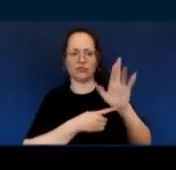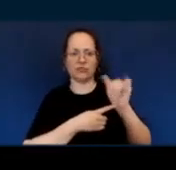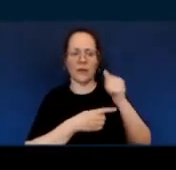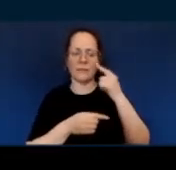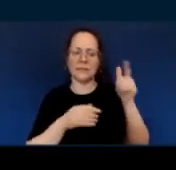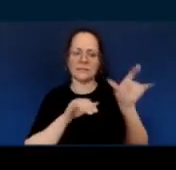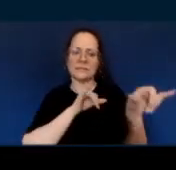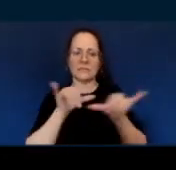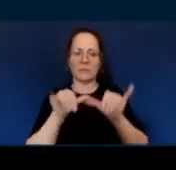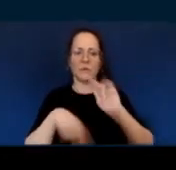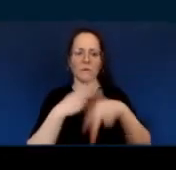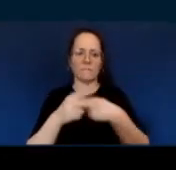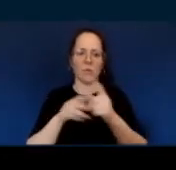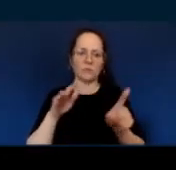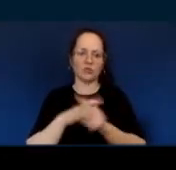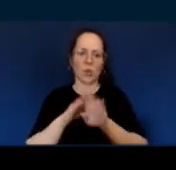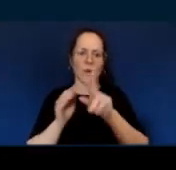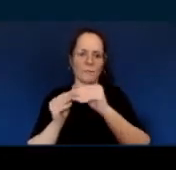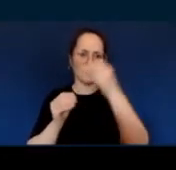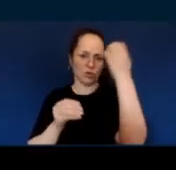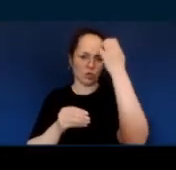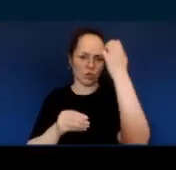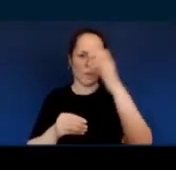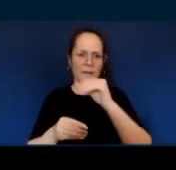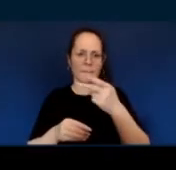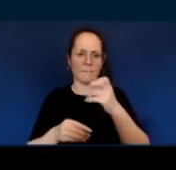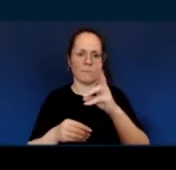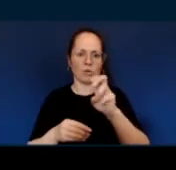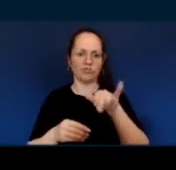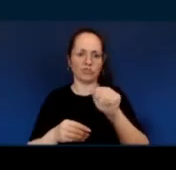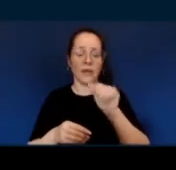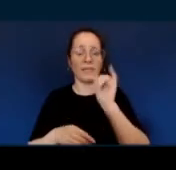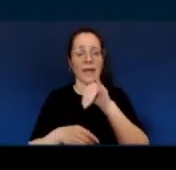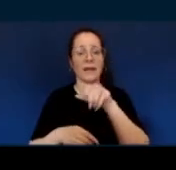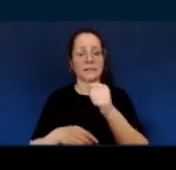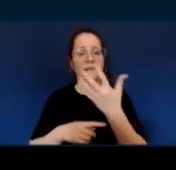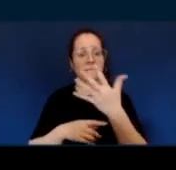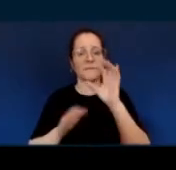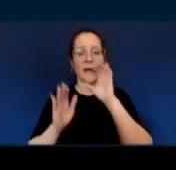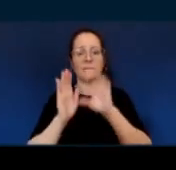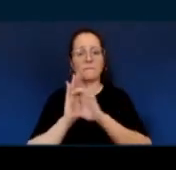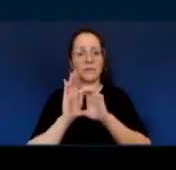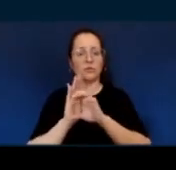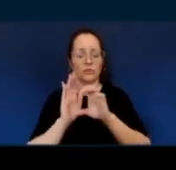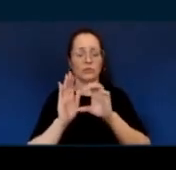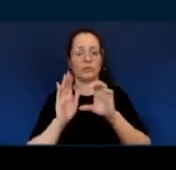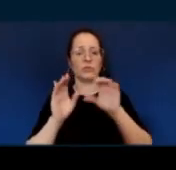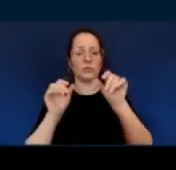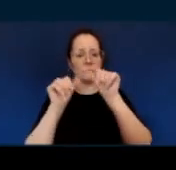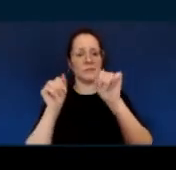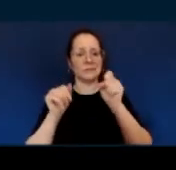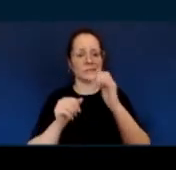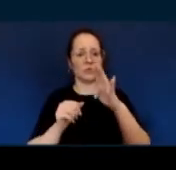AND PERSIA, TRADITIONALLY THESE ARE A 5 FIGURE SERIES BUT THIS IS OUT OF THE 6 FIGURE WHICH YOU